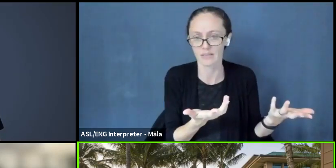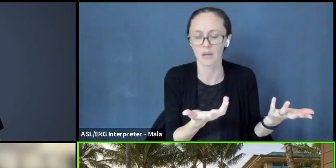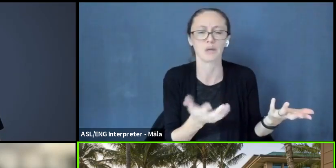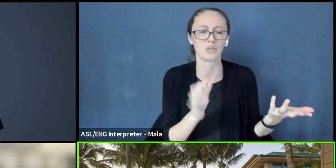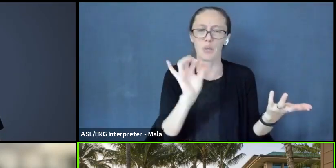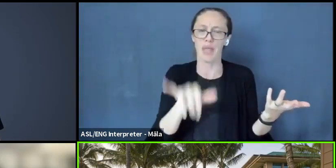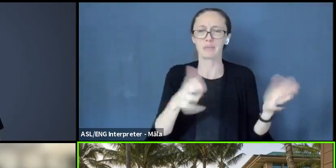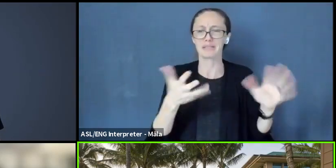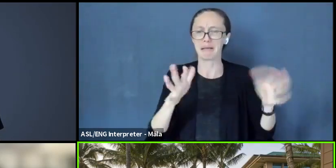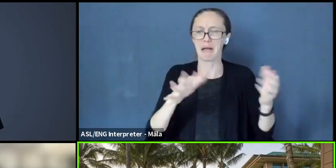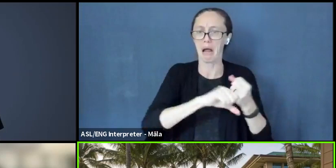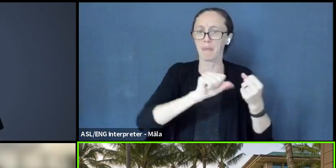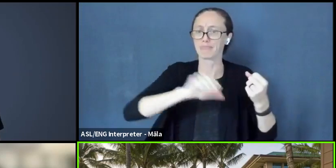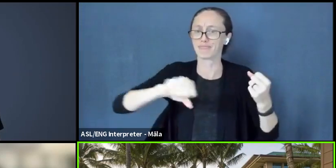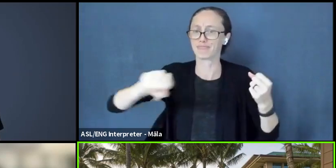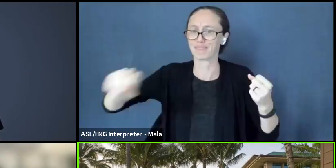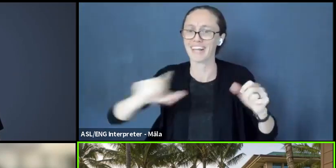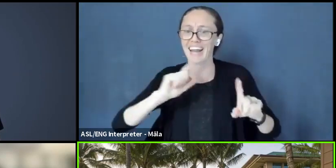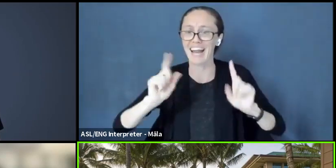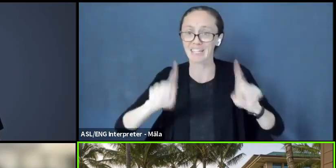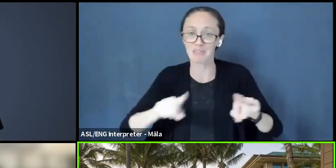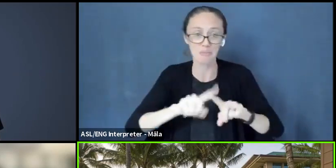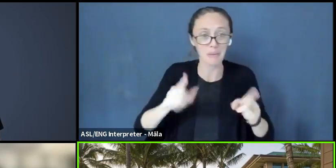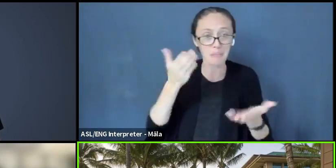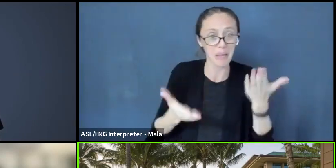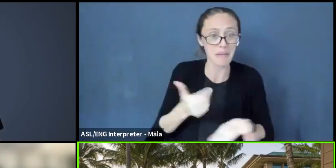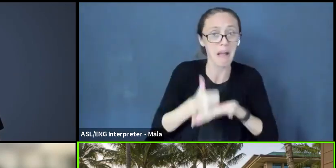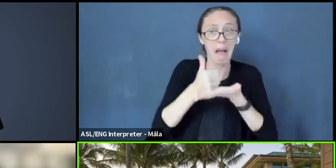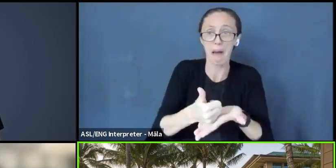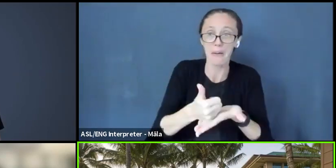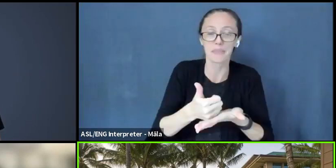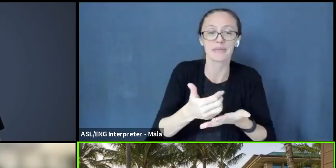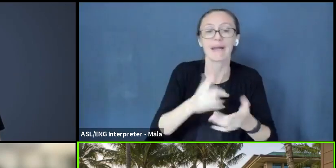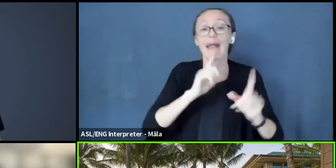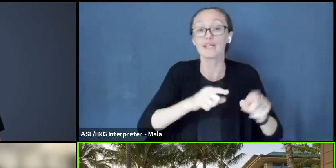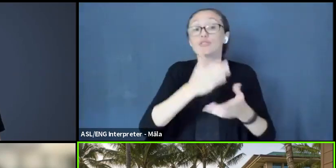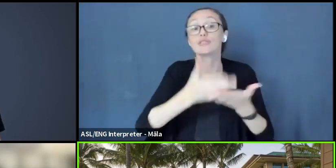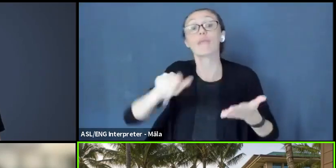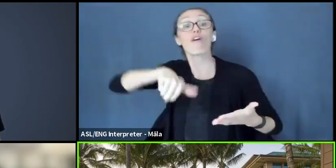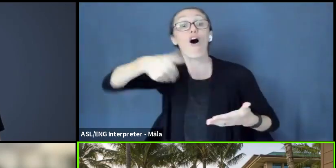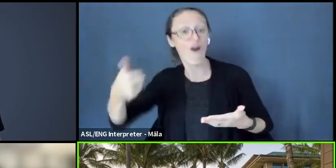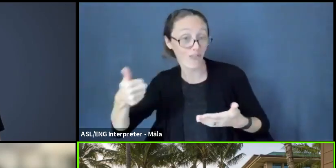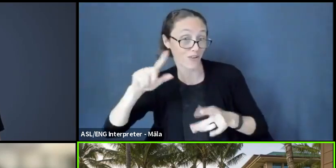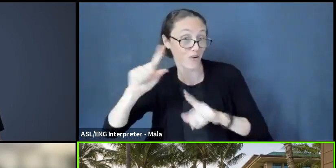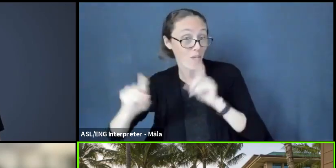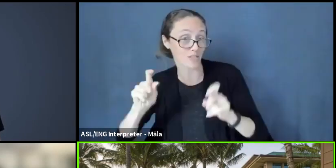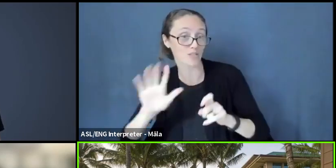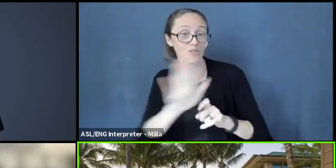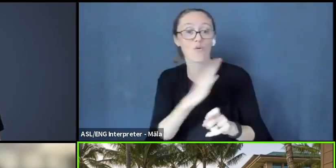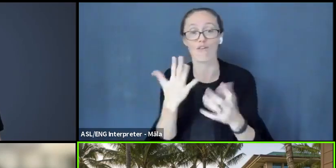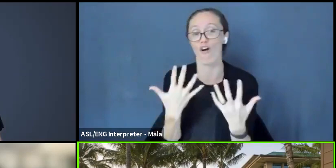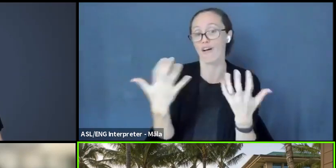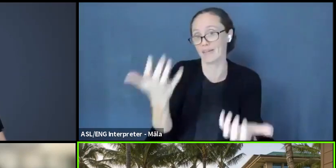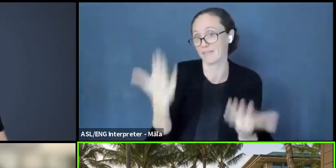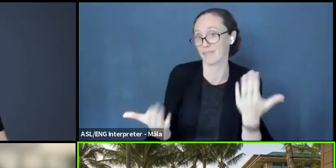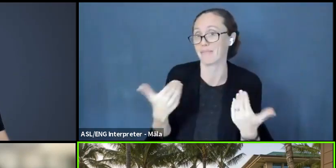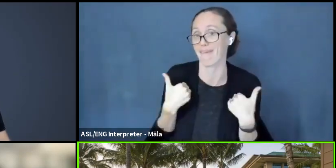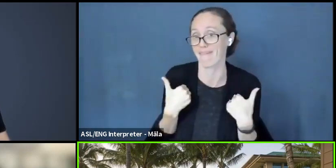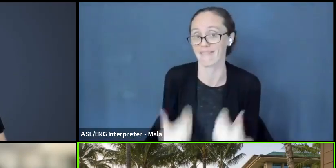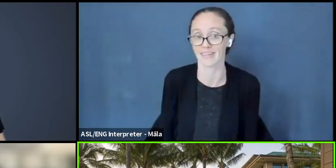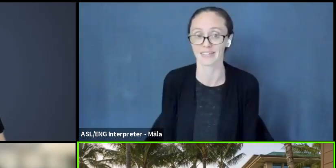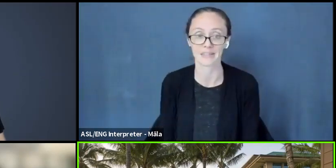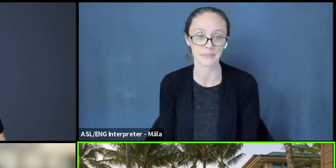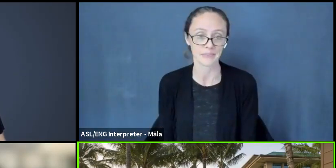But you think maybe help answer some other questions that your audience might have.